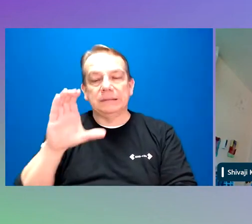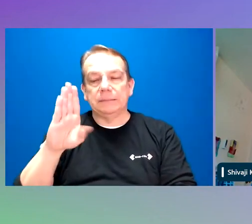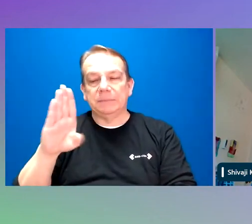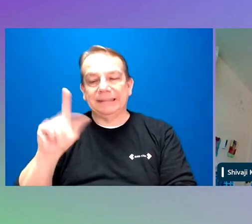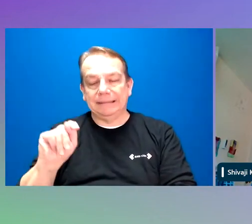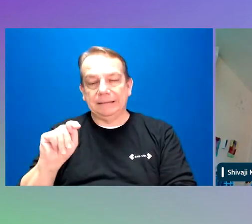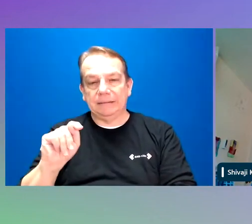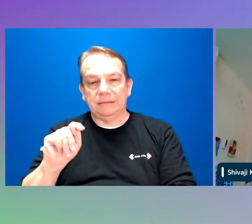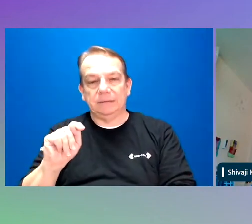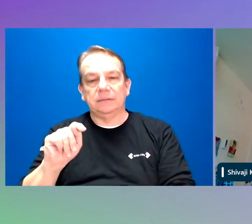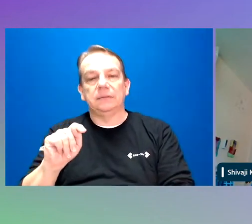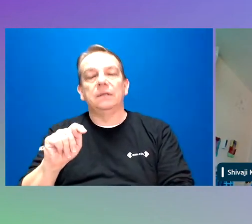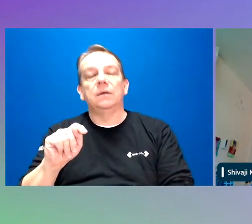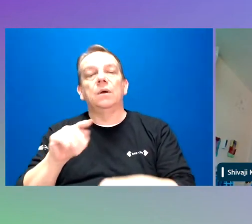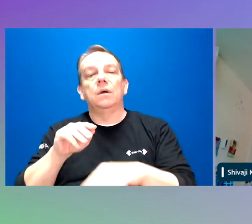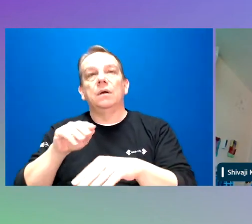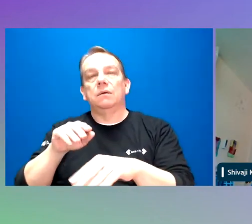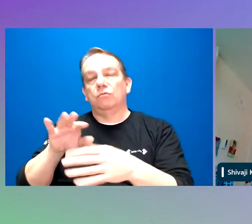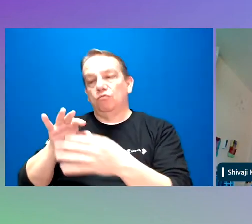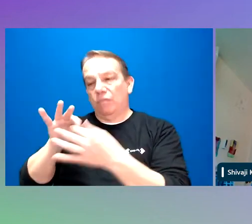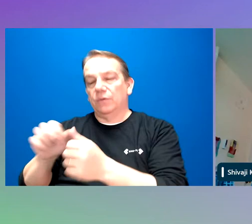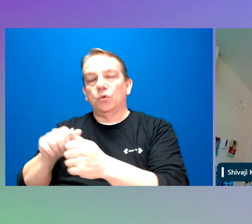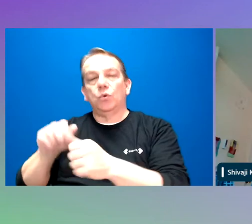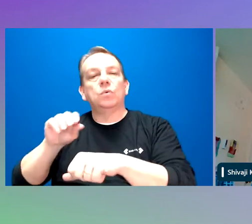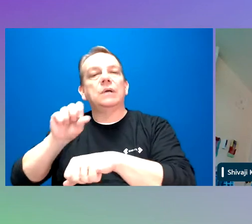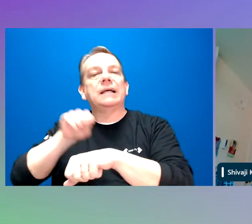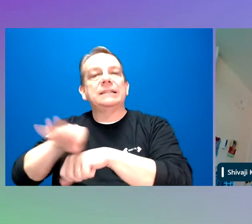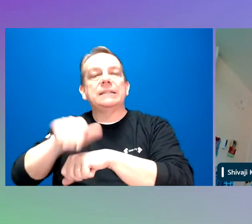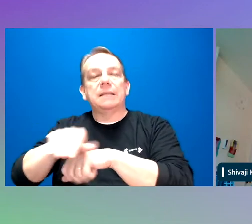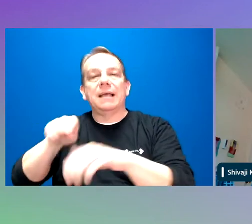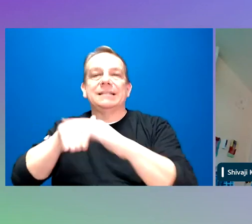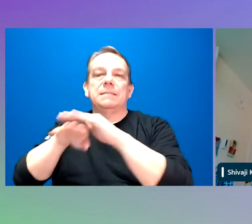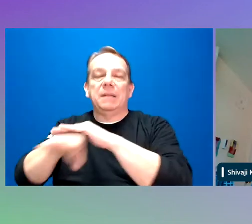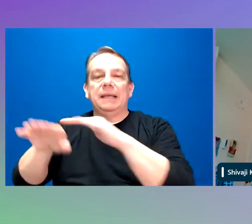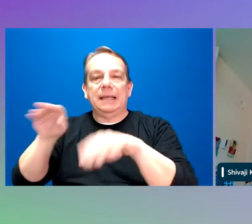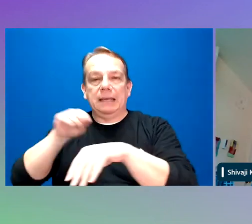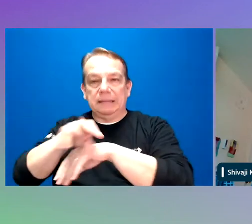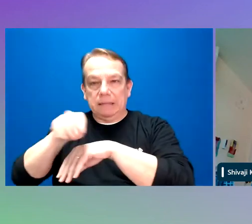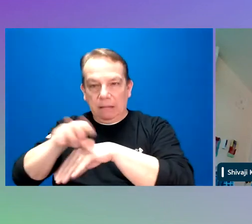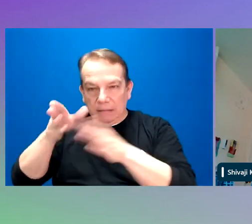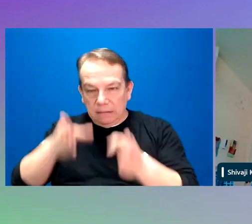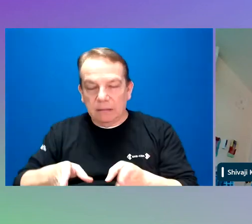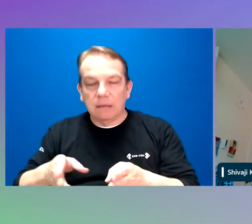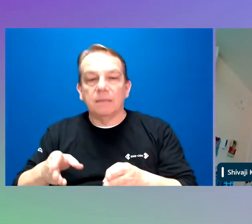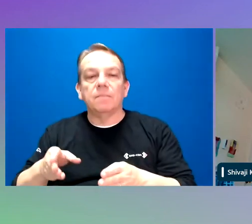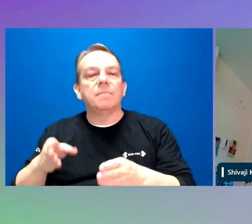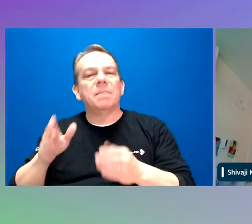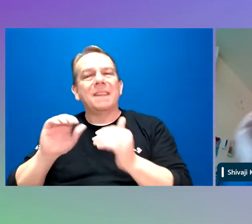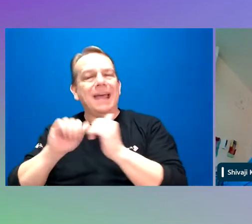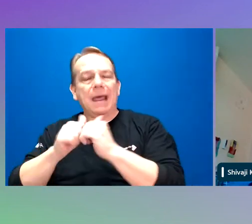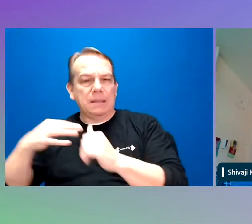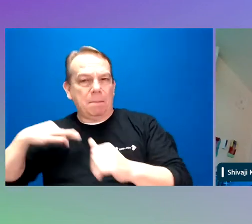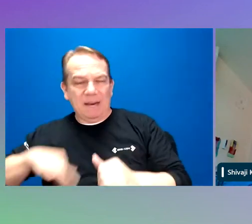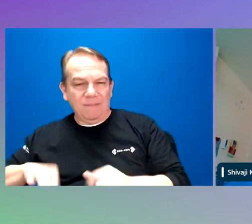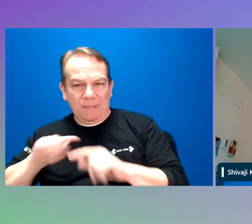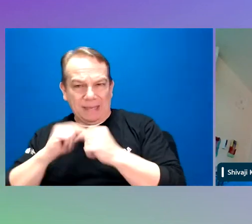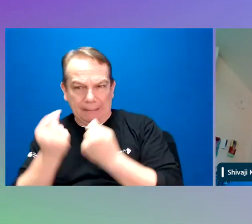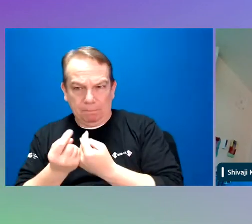how does this program benefit